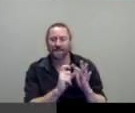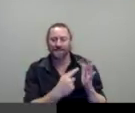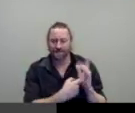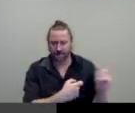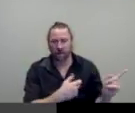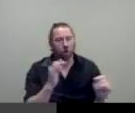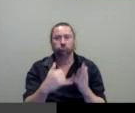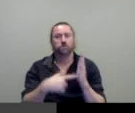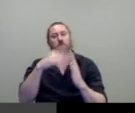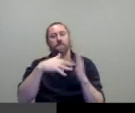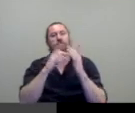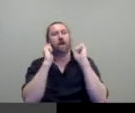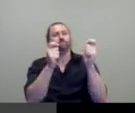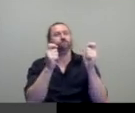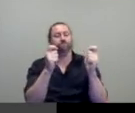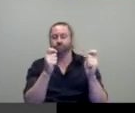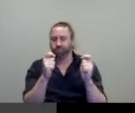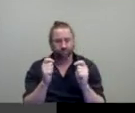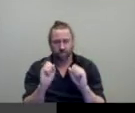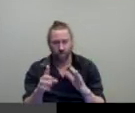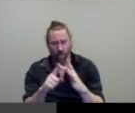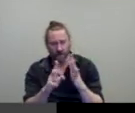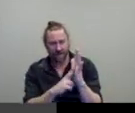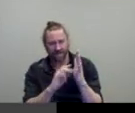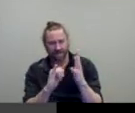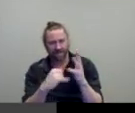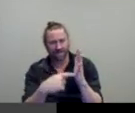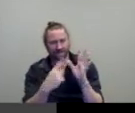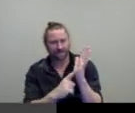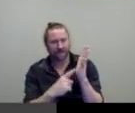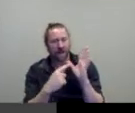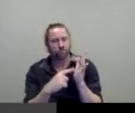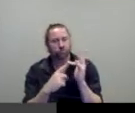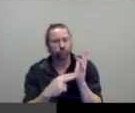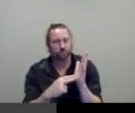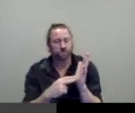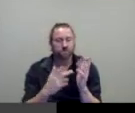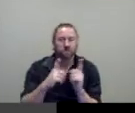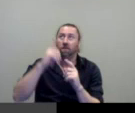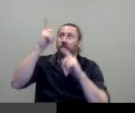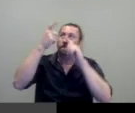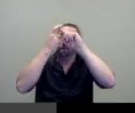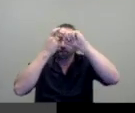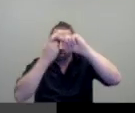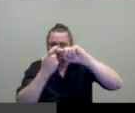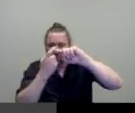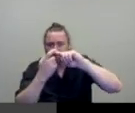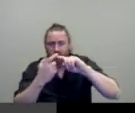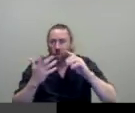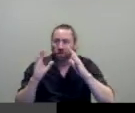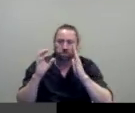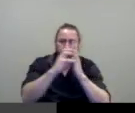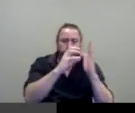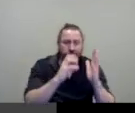in gallery spaces thinking about how they attach to walls and hang from ceilings and cast beautiful